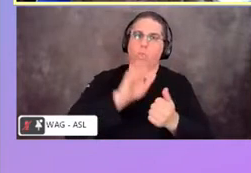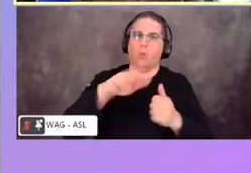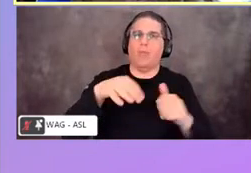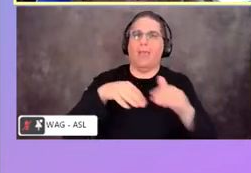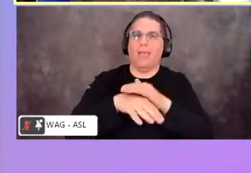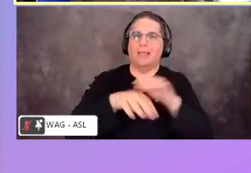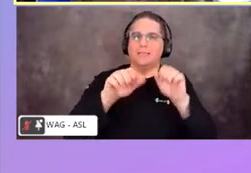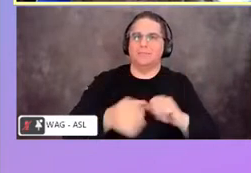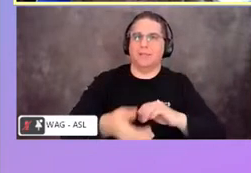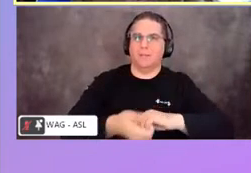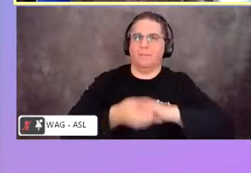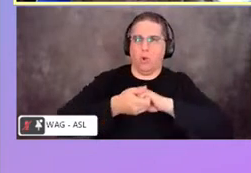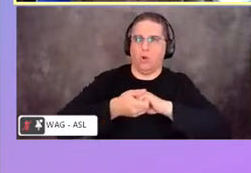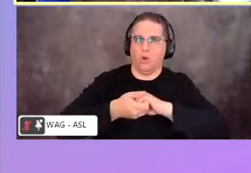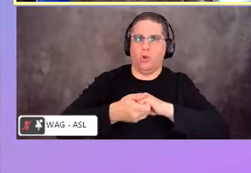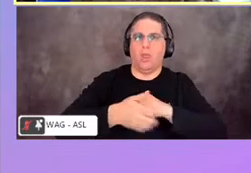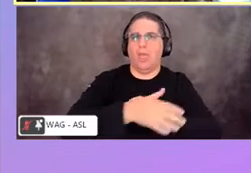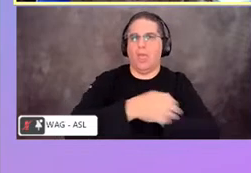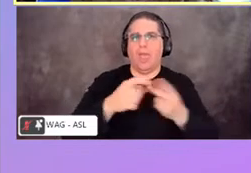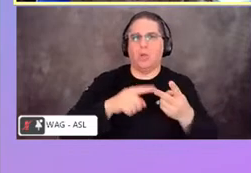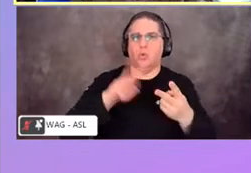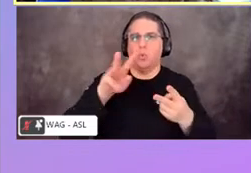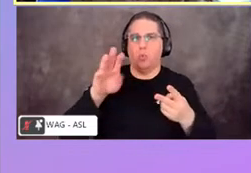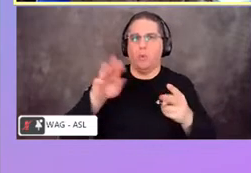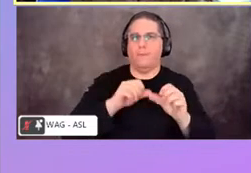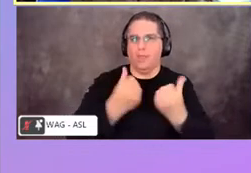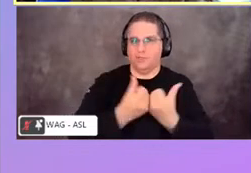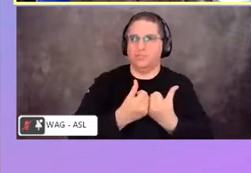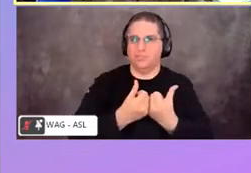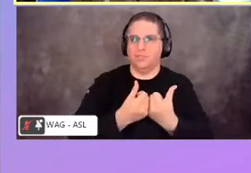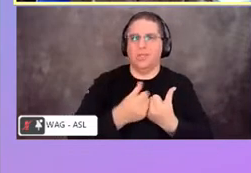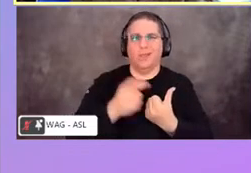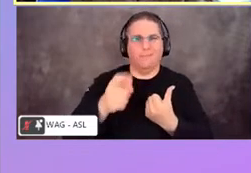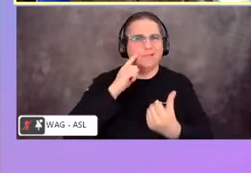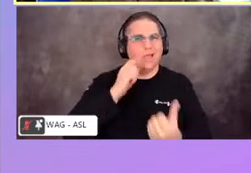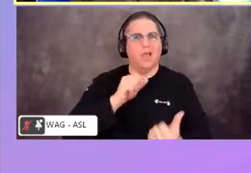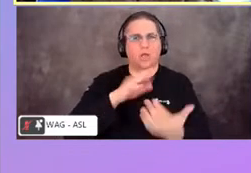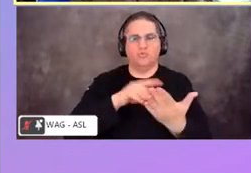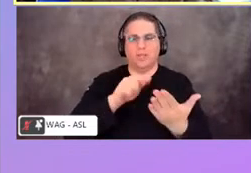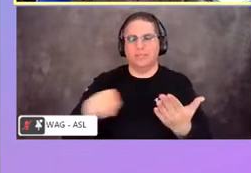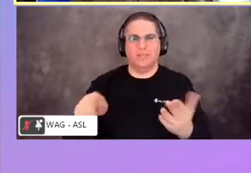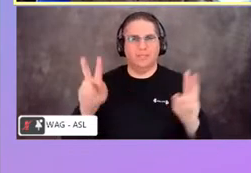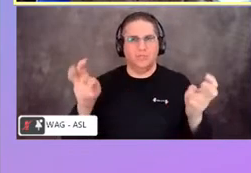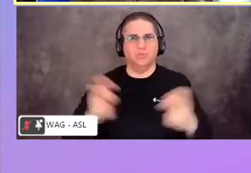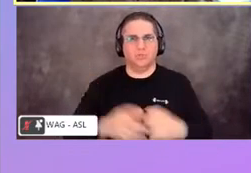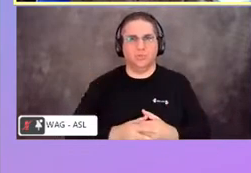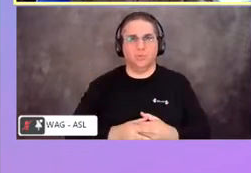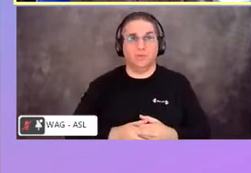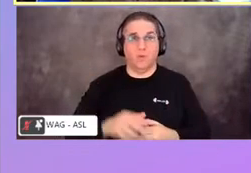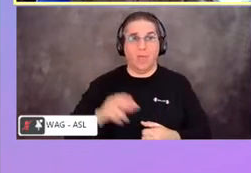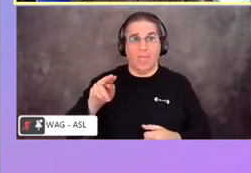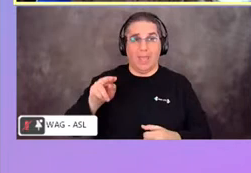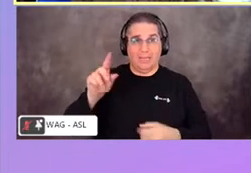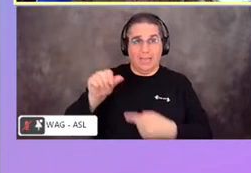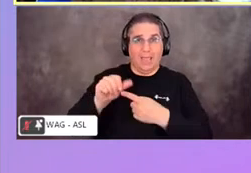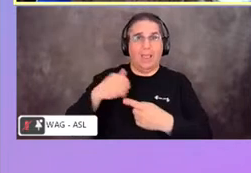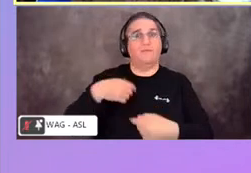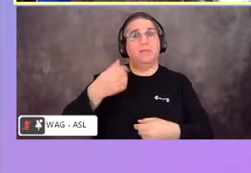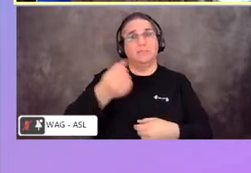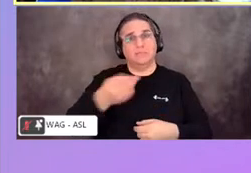feedback. For what we work to organizations come out to public bodies is we need to work closely with your